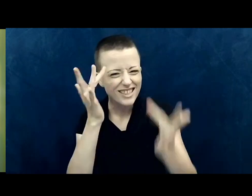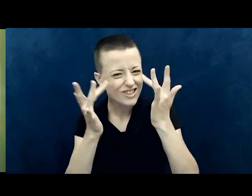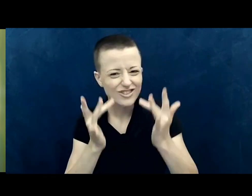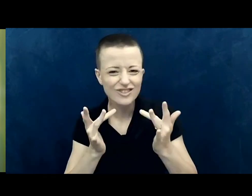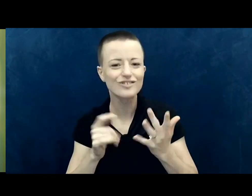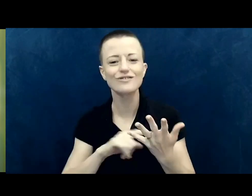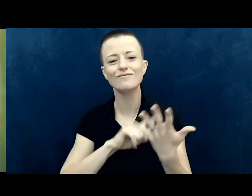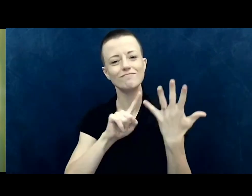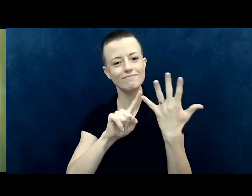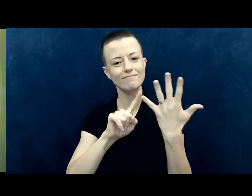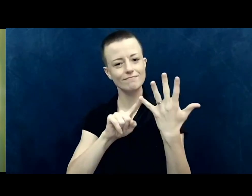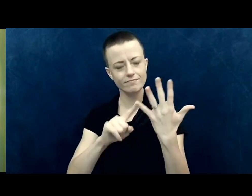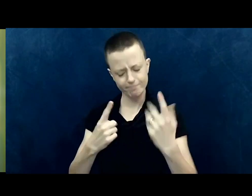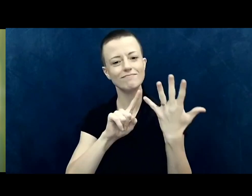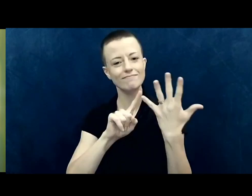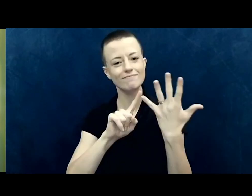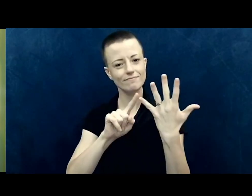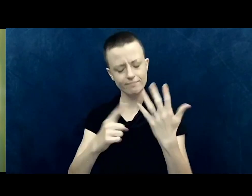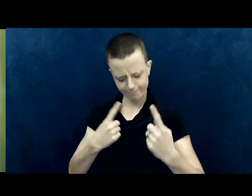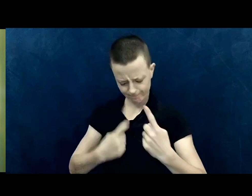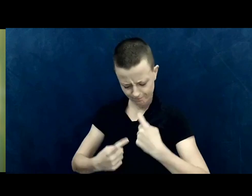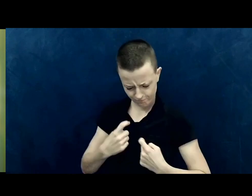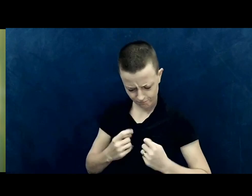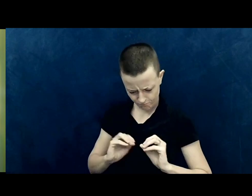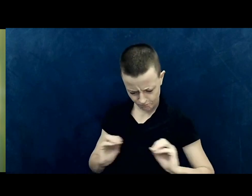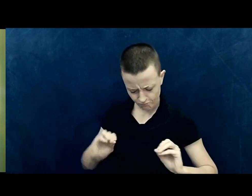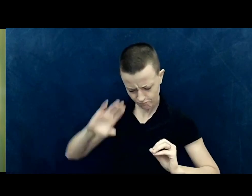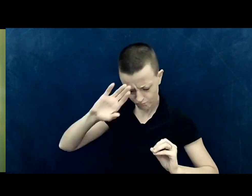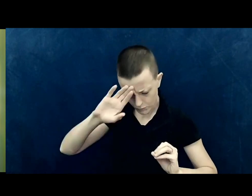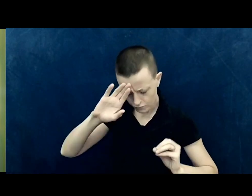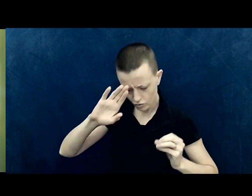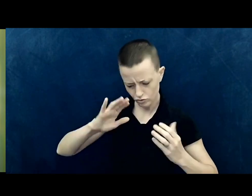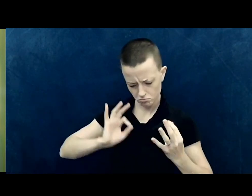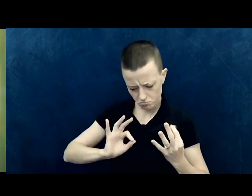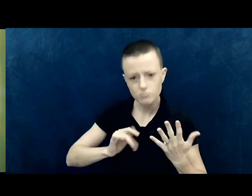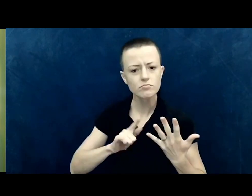and self-screening daily. Then there are the shared responsibilities